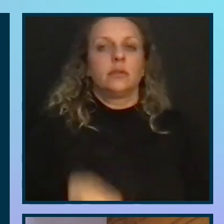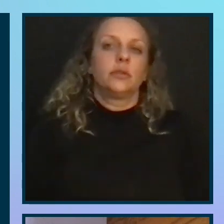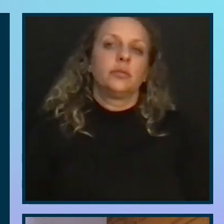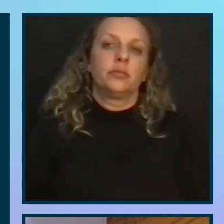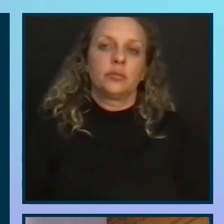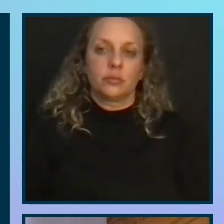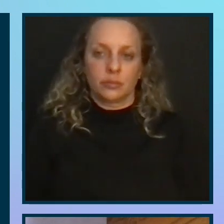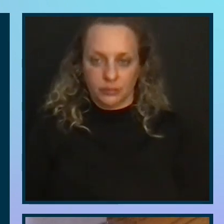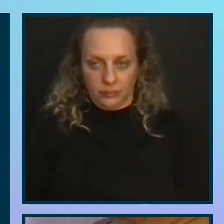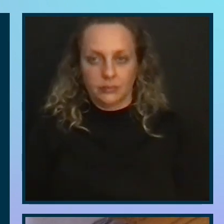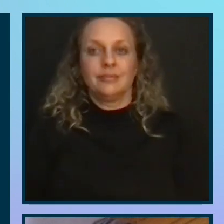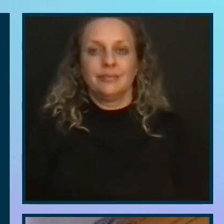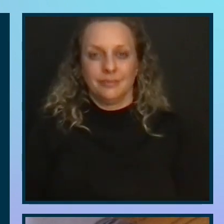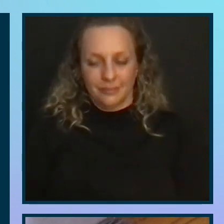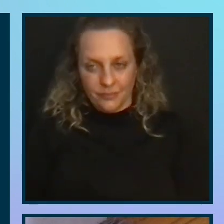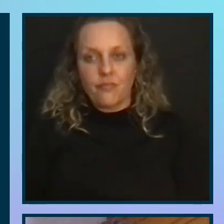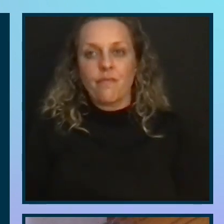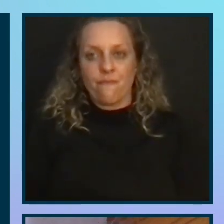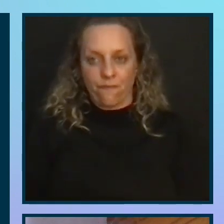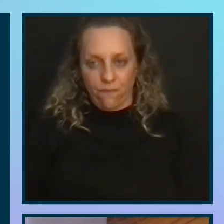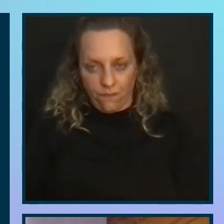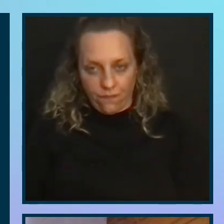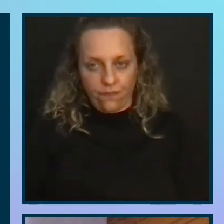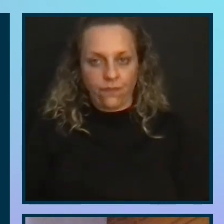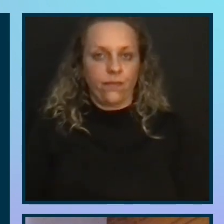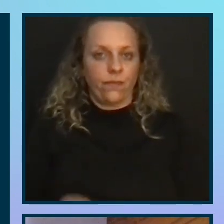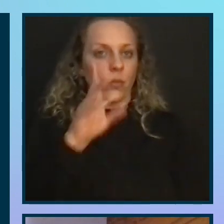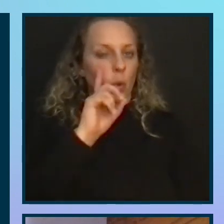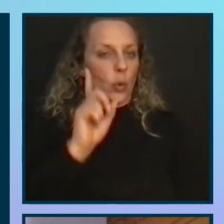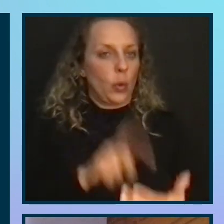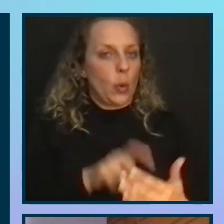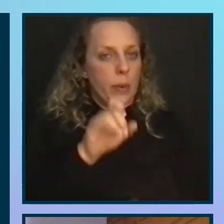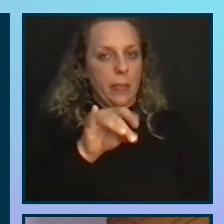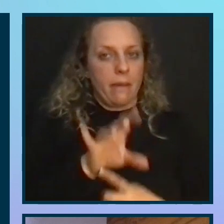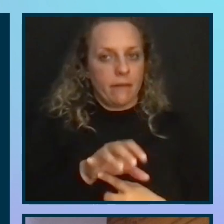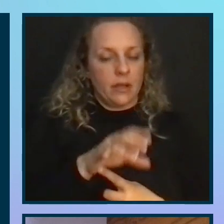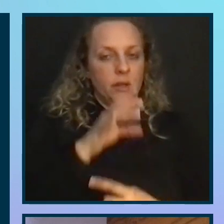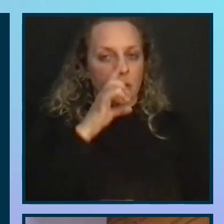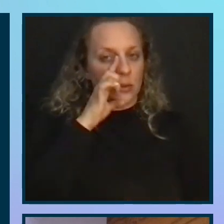So a few things you may have picked up on there in that video, the icon buttons,